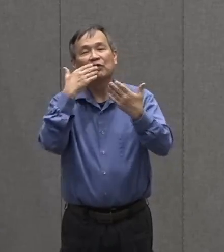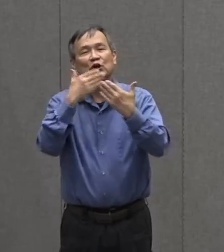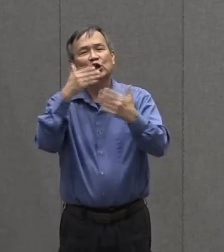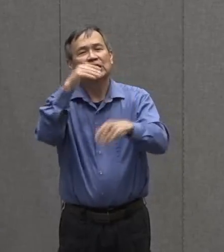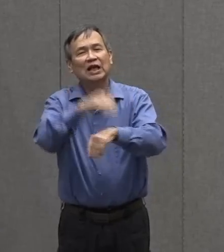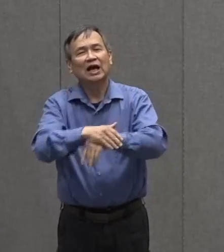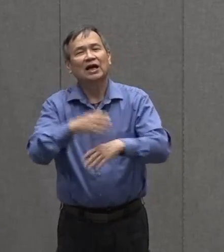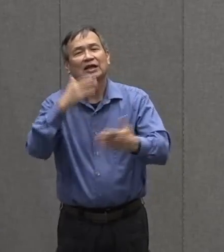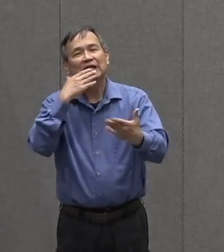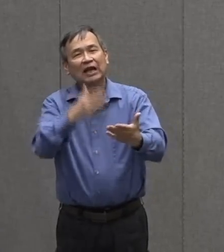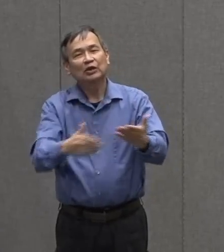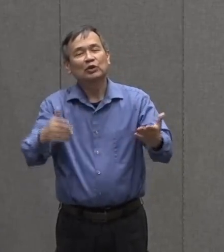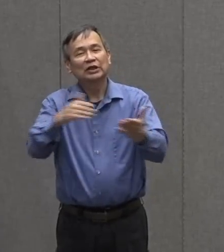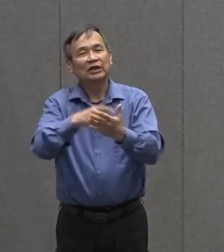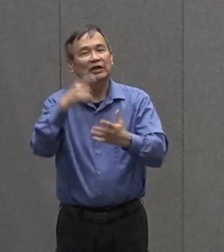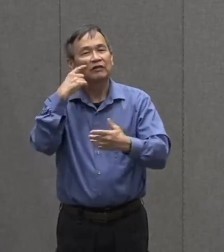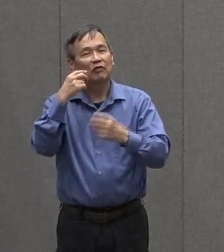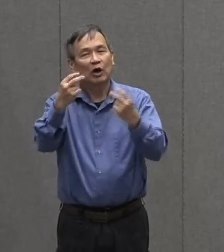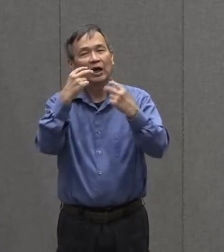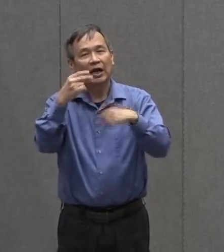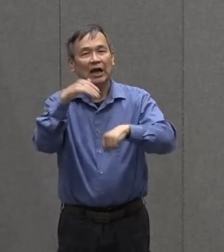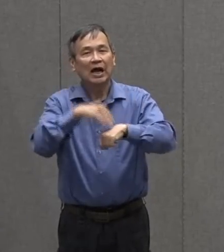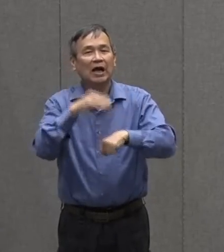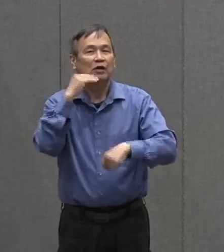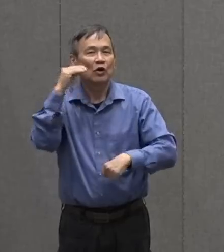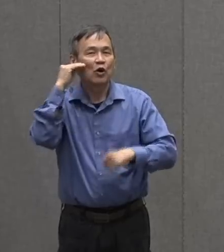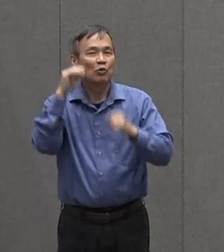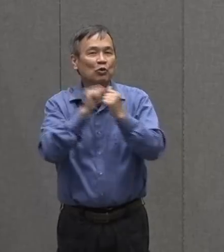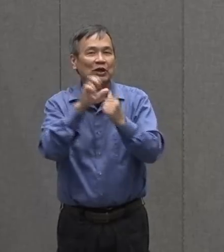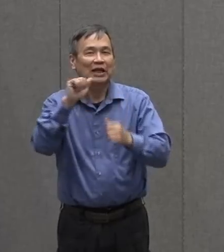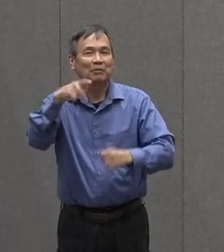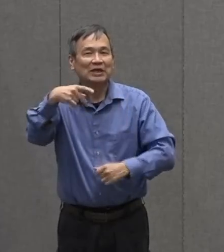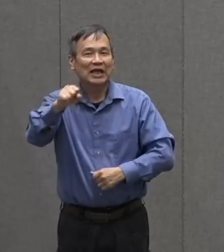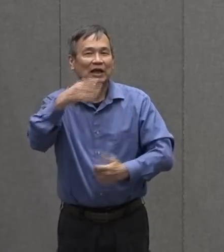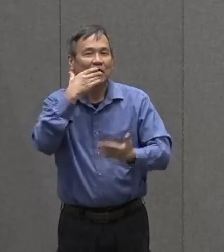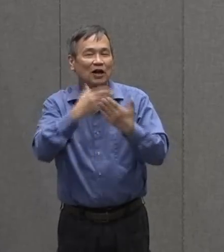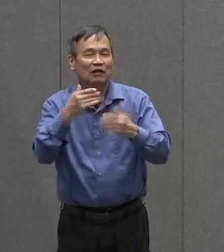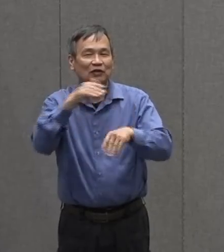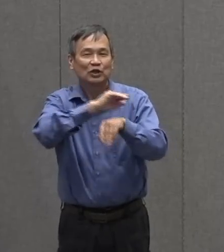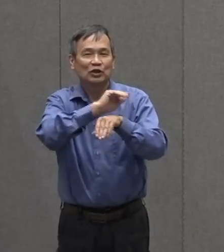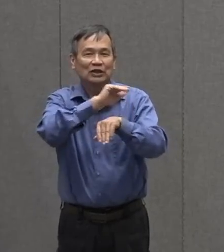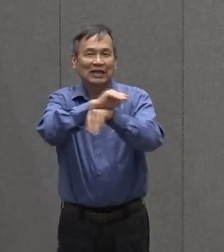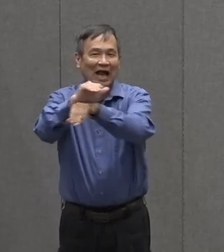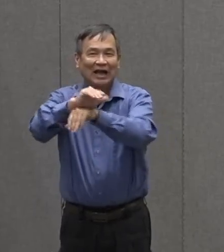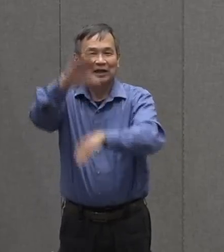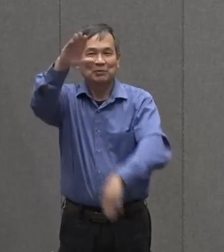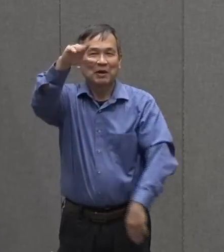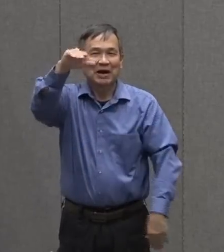and thank you for joining us today with at Home with APS. Have a great evening. Bye bye.